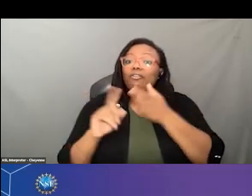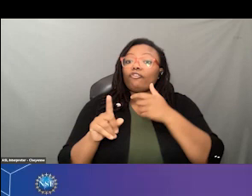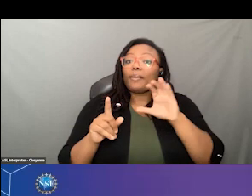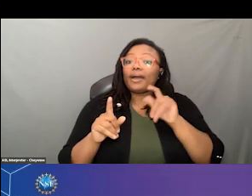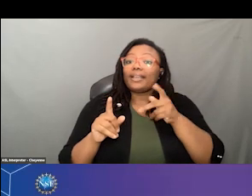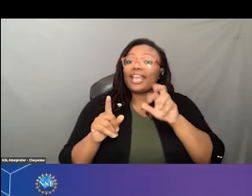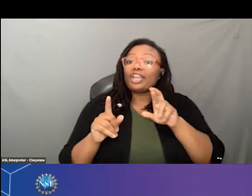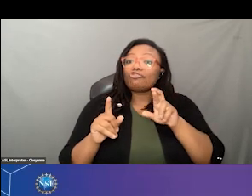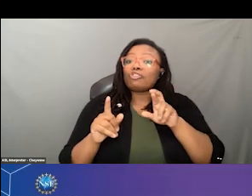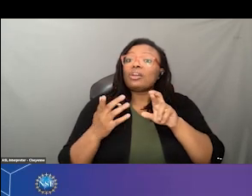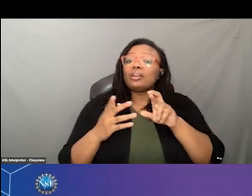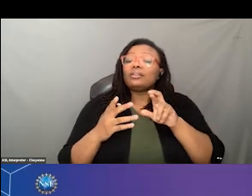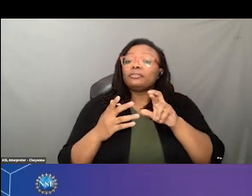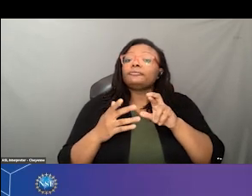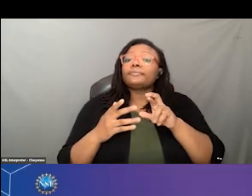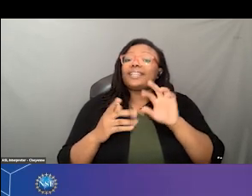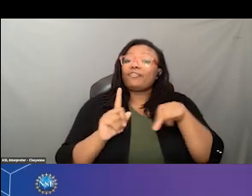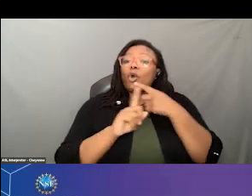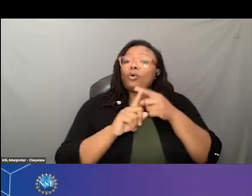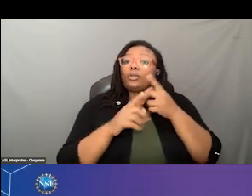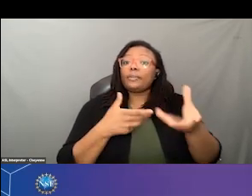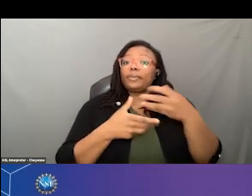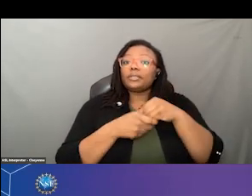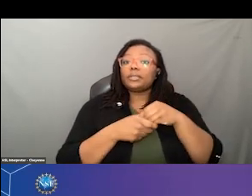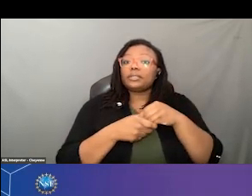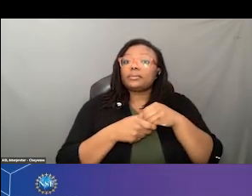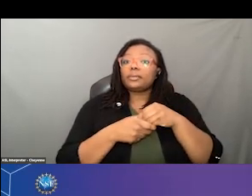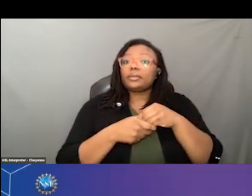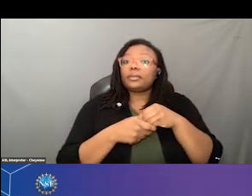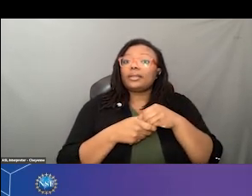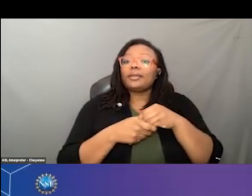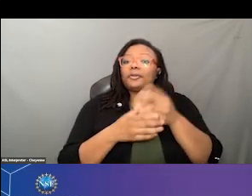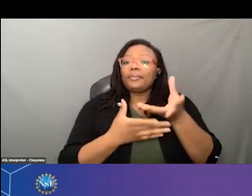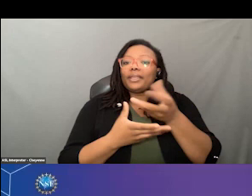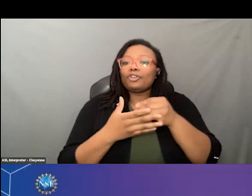from a caterer, it's really hard to tell if only participants are going to be part of that meal.